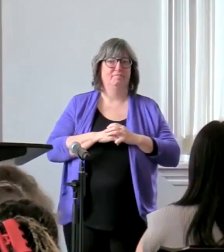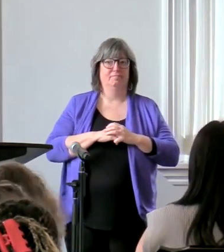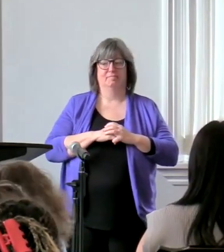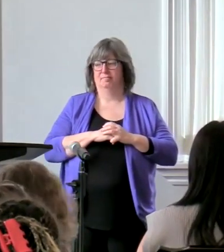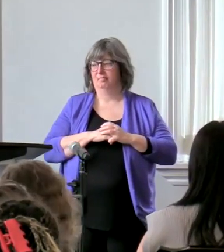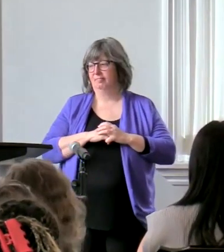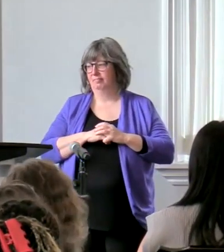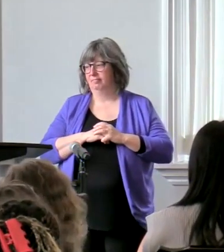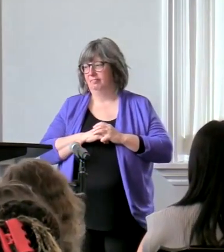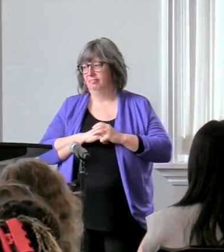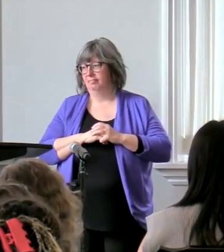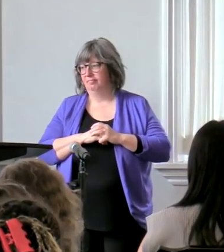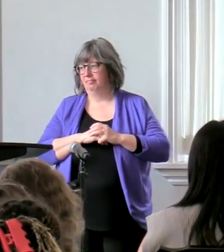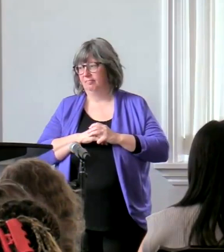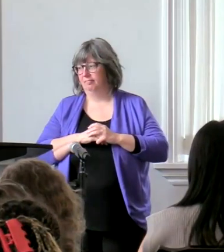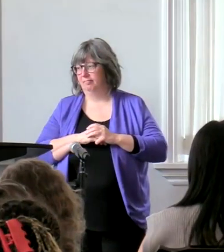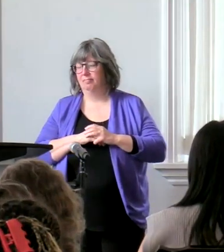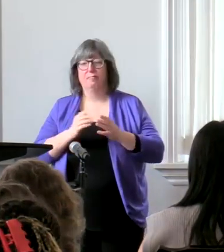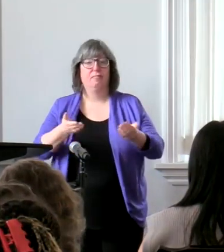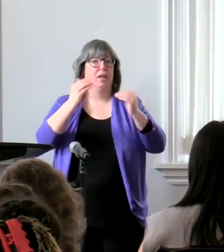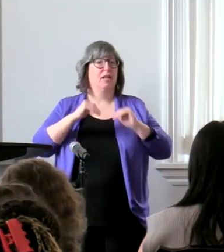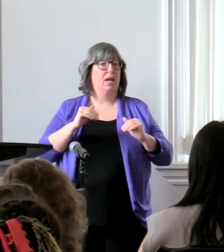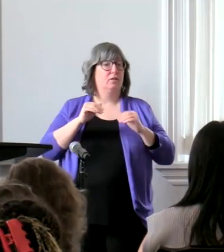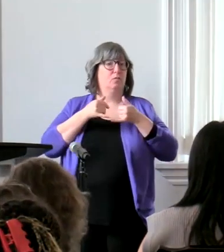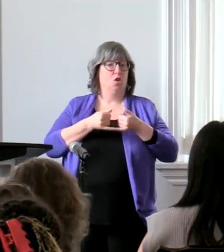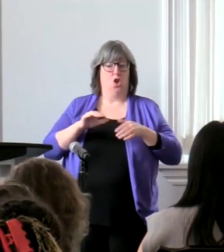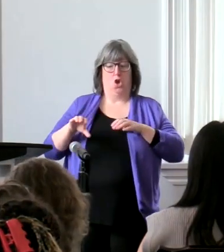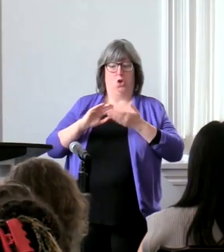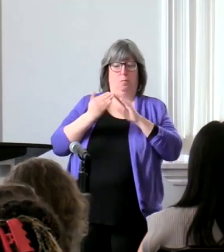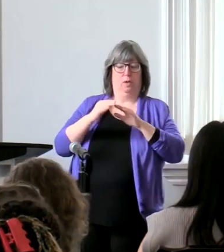The next award is the Community Action Award.